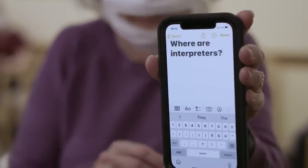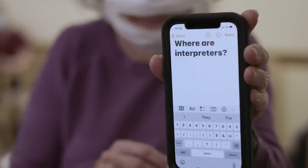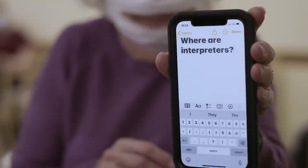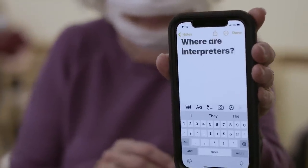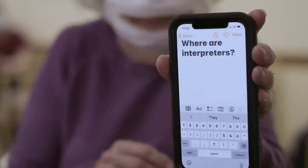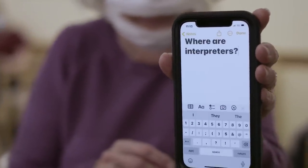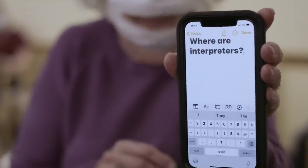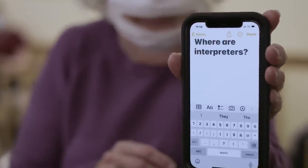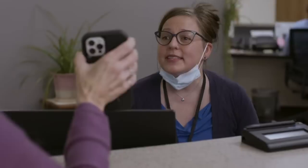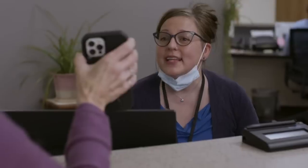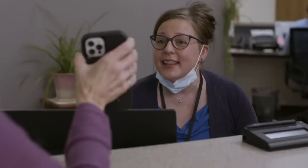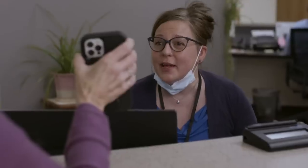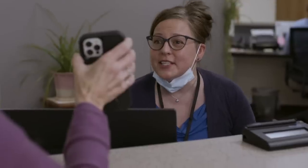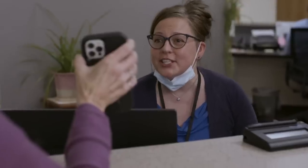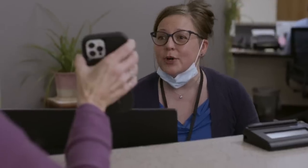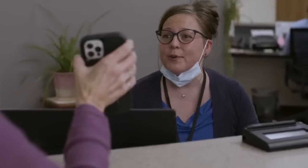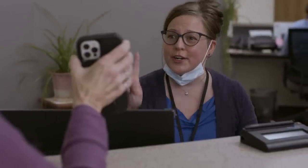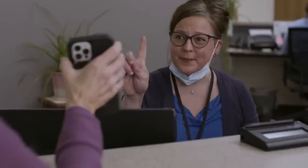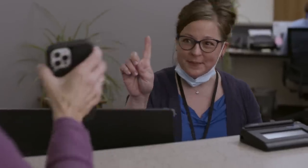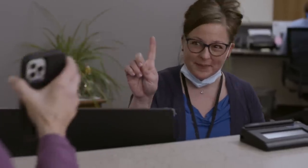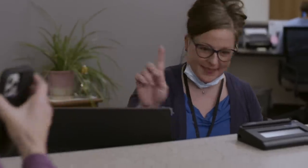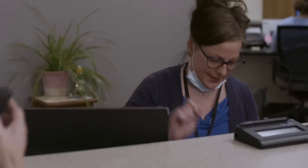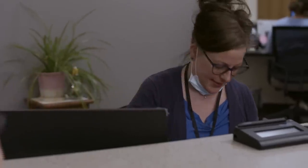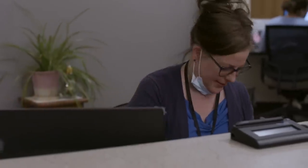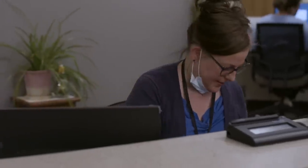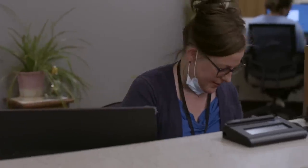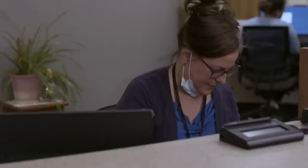Oh! You’re asking about the sign language interpreter.